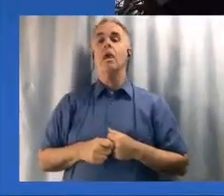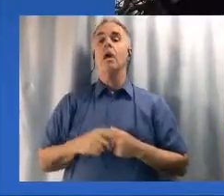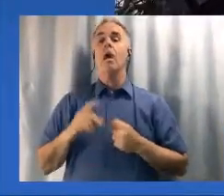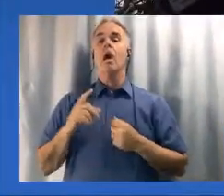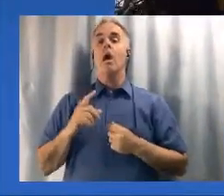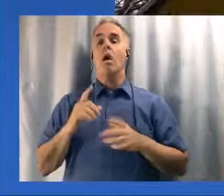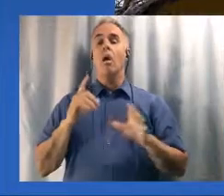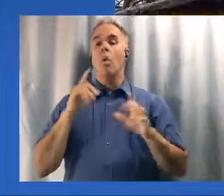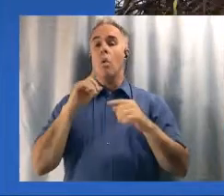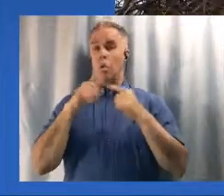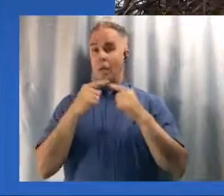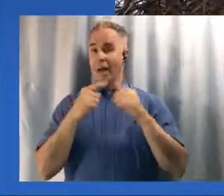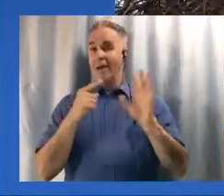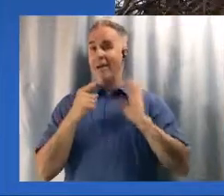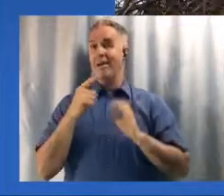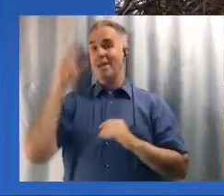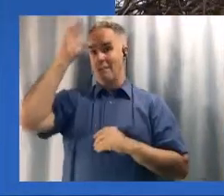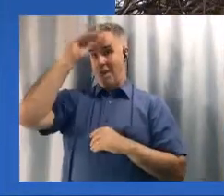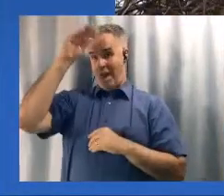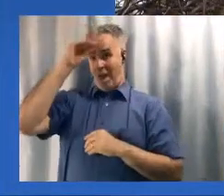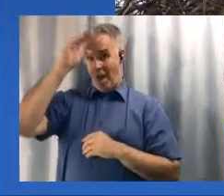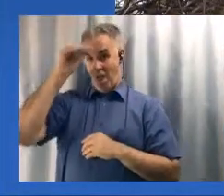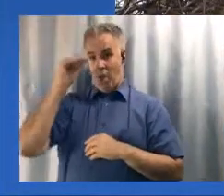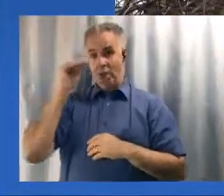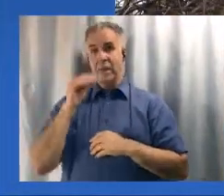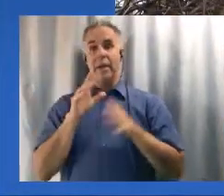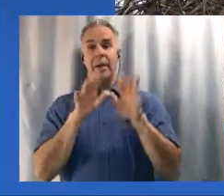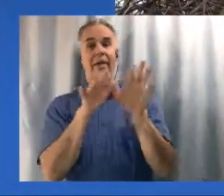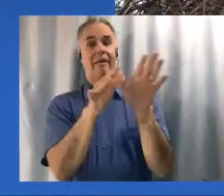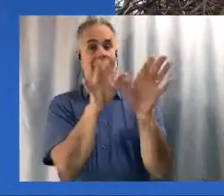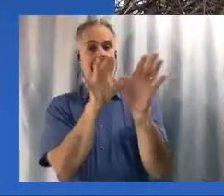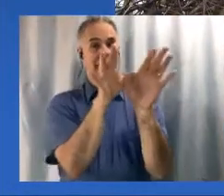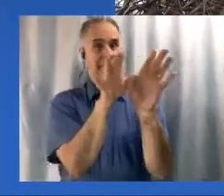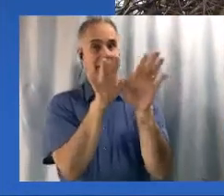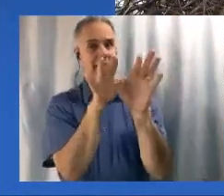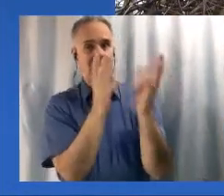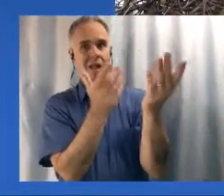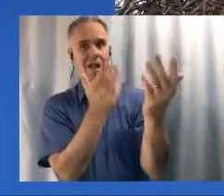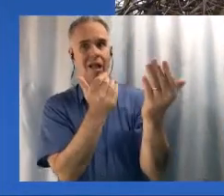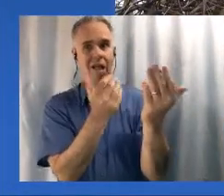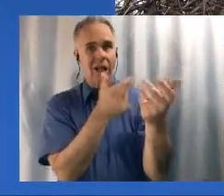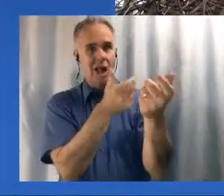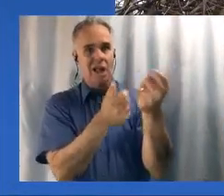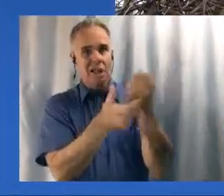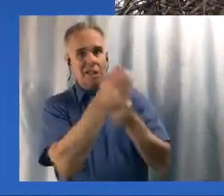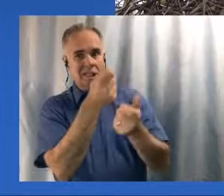When a male barn owl courts a female barn owl,